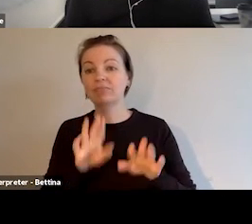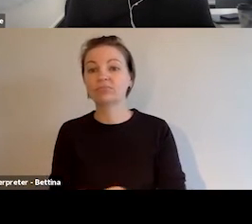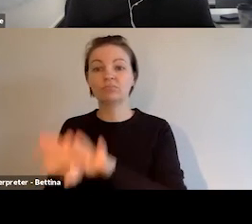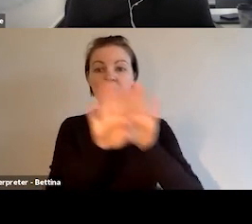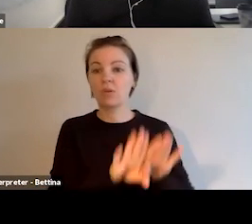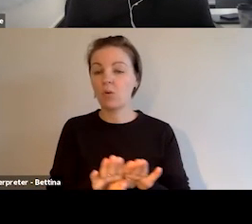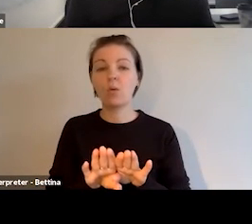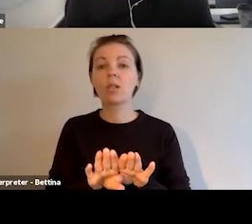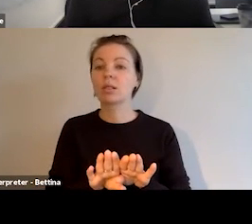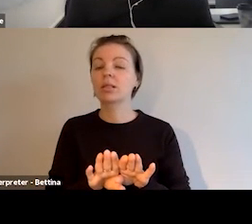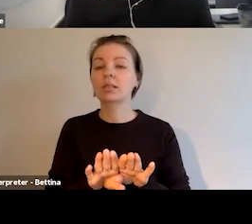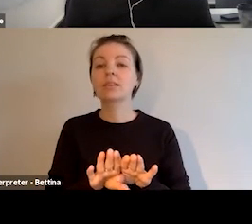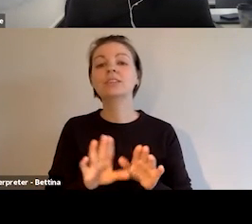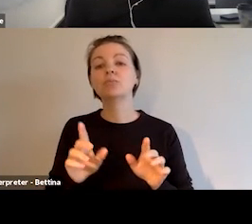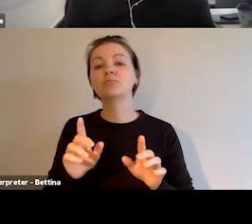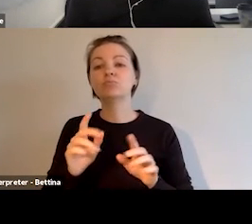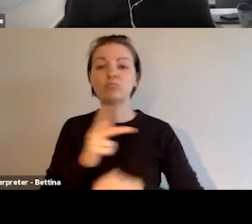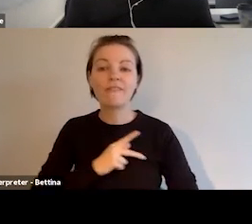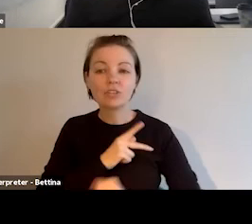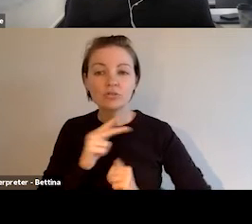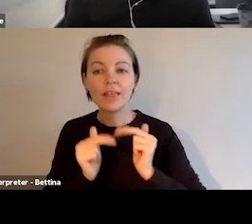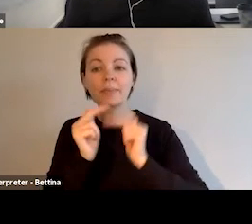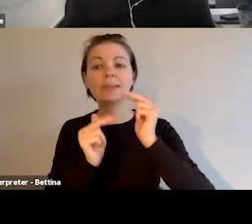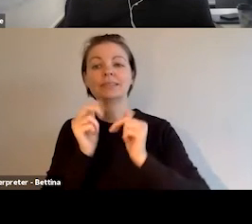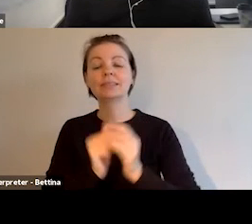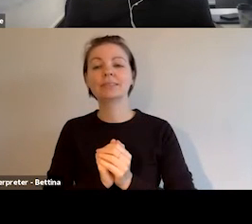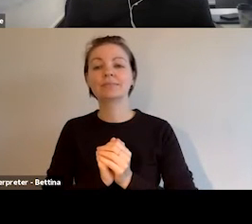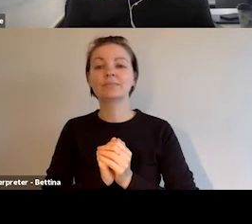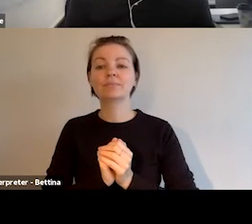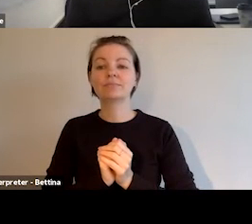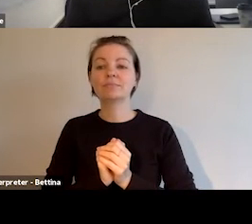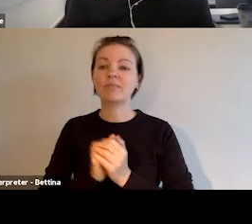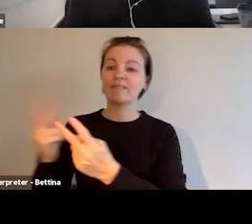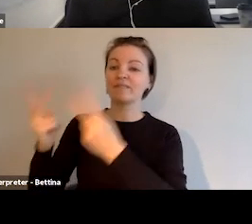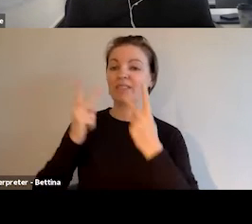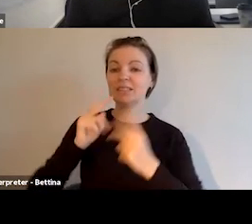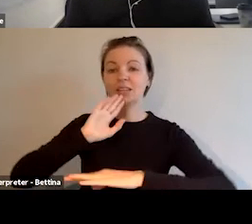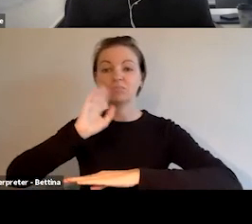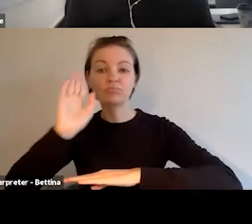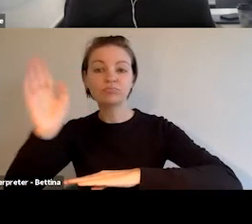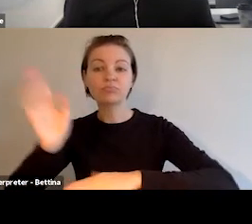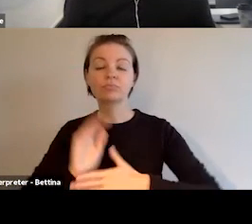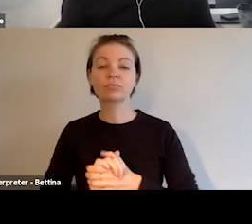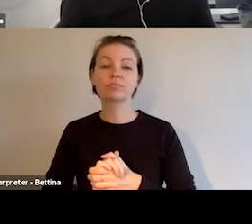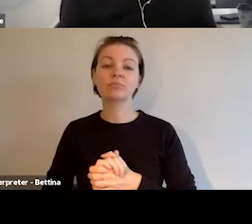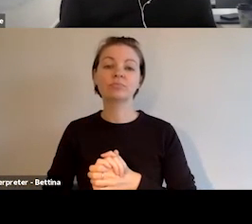things such as professional development modules, industry talks, guest speakers , unit level type